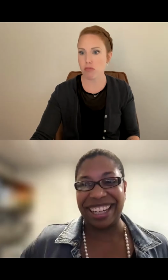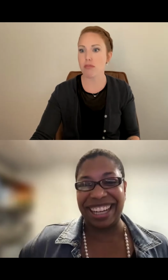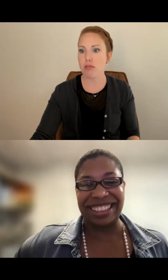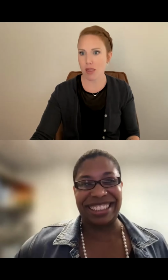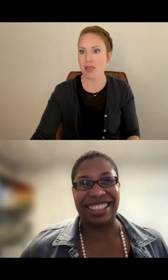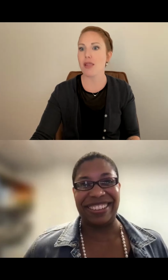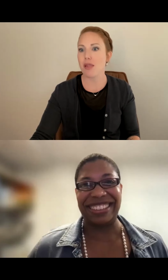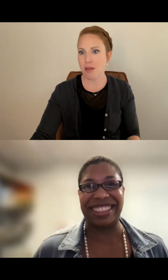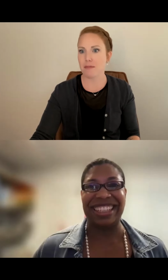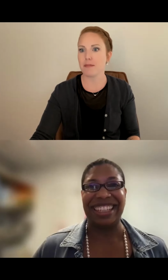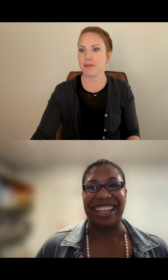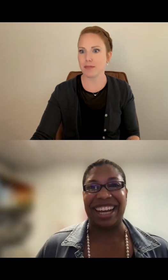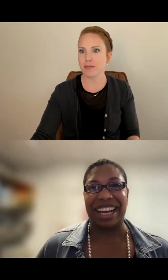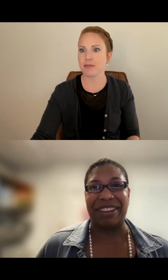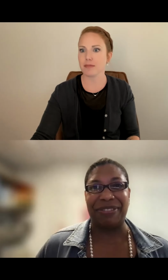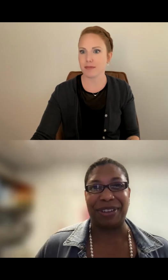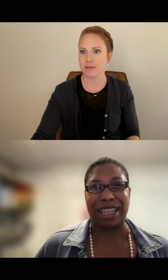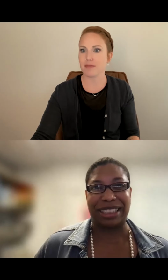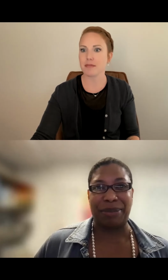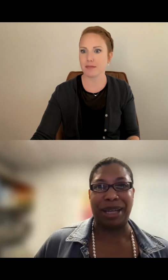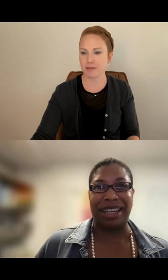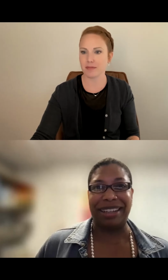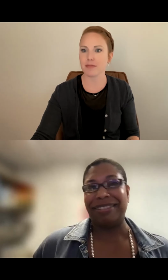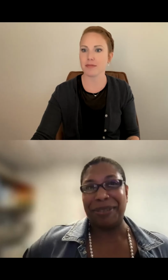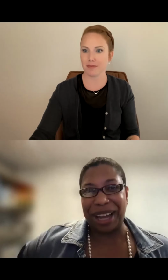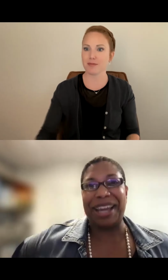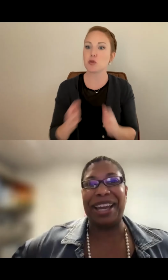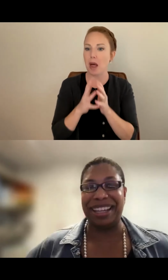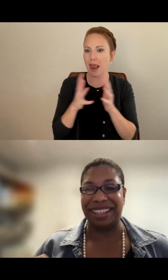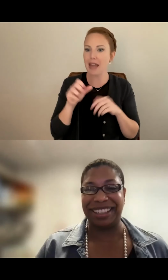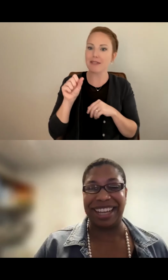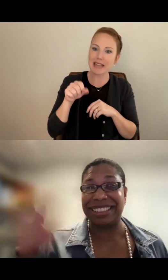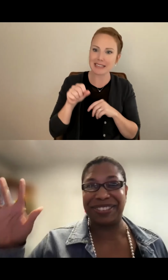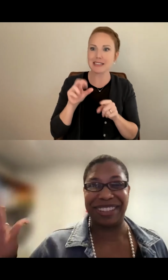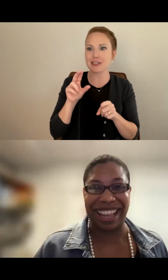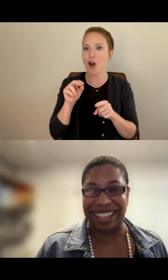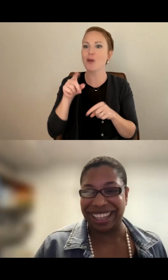A lot of yes's and no's. For less than a minute. Yes to reality.